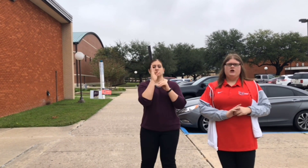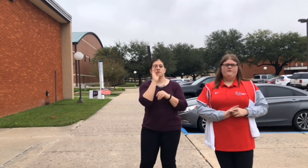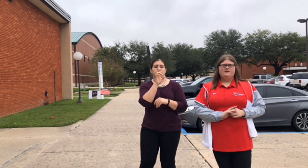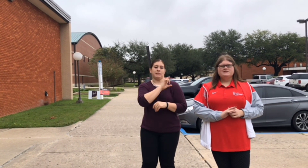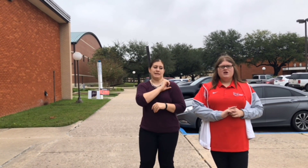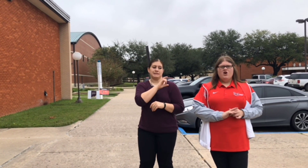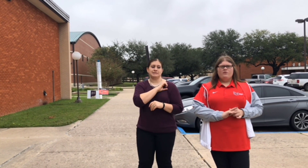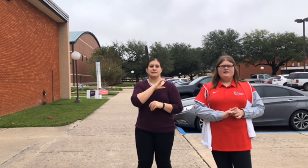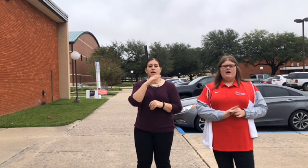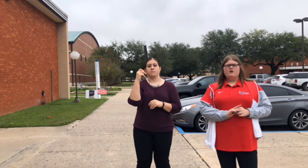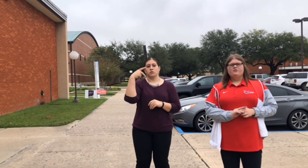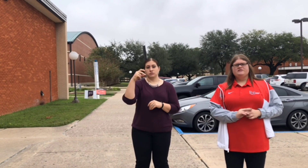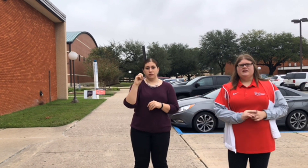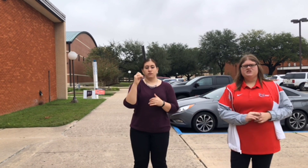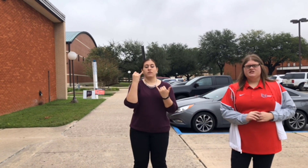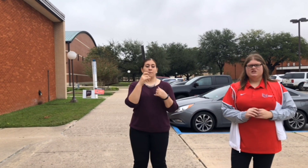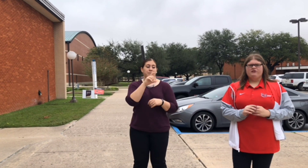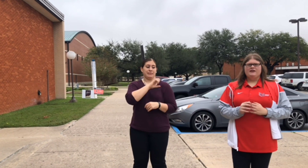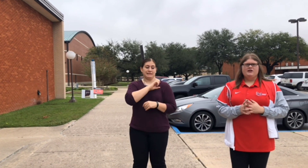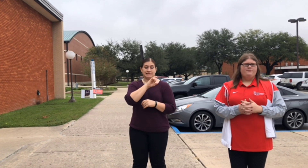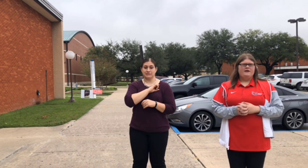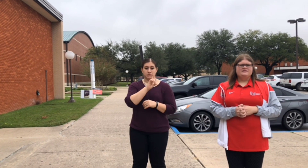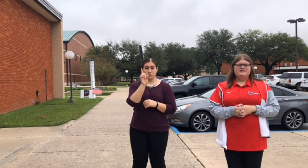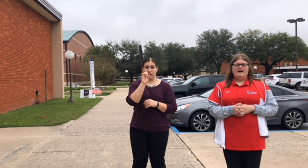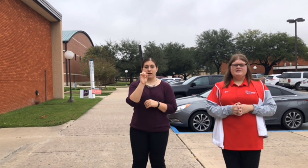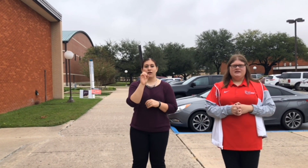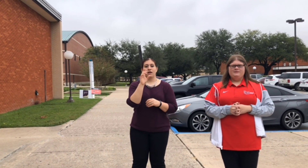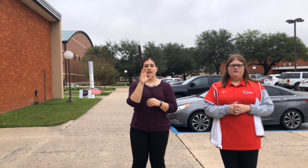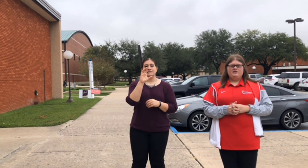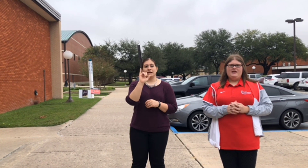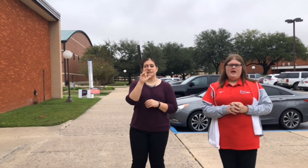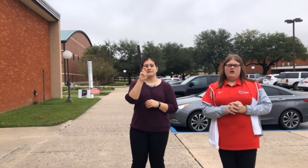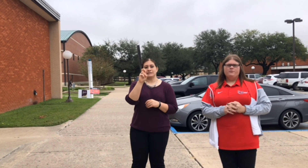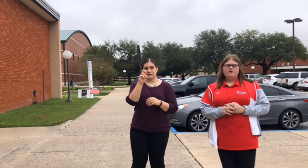office. Right now our police station is located up by the CICE building and our